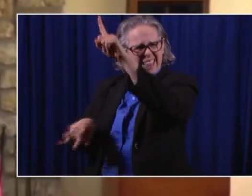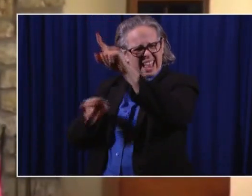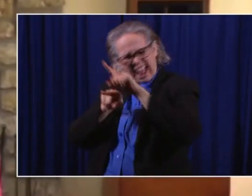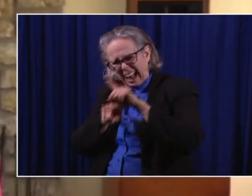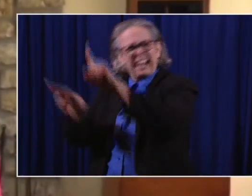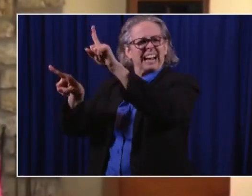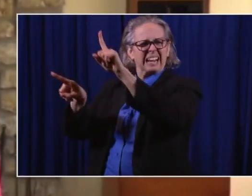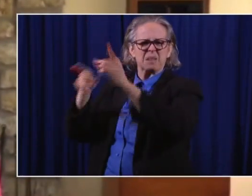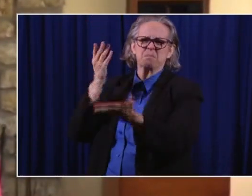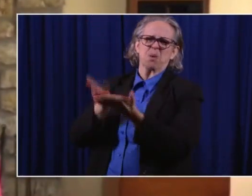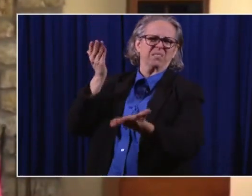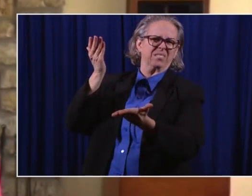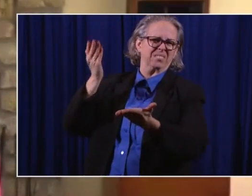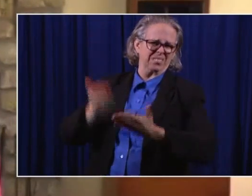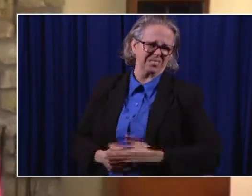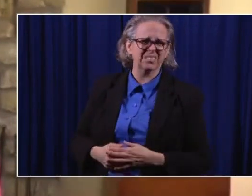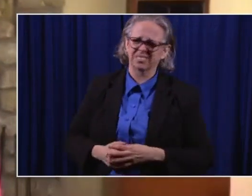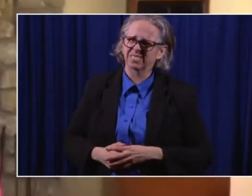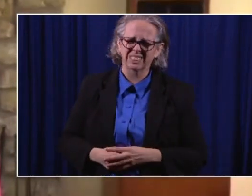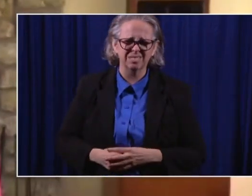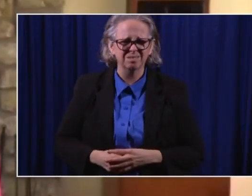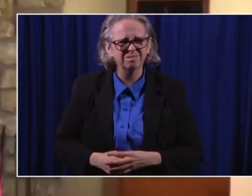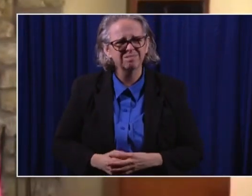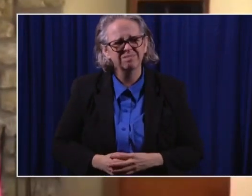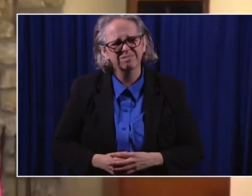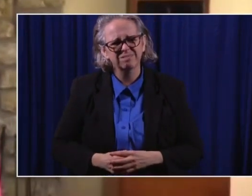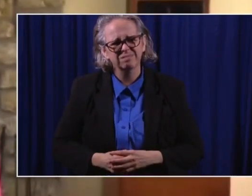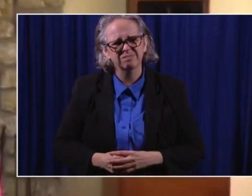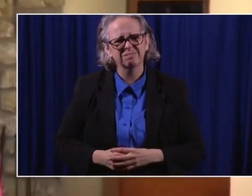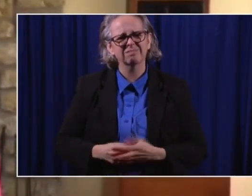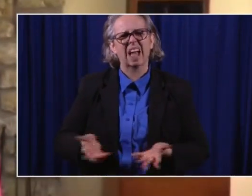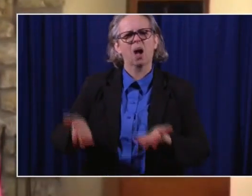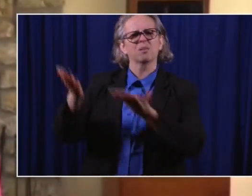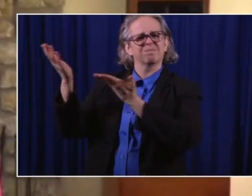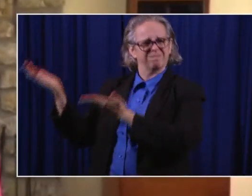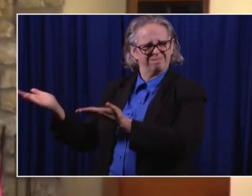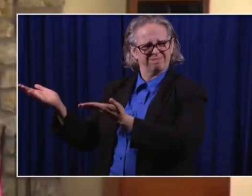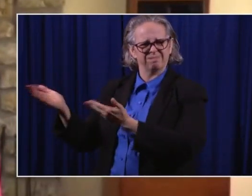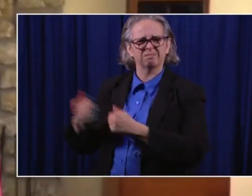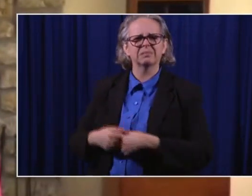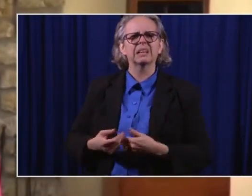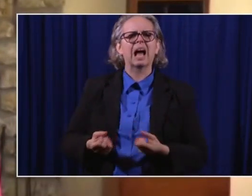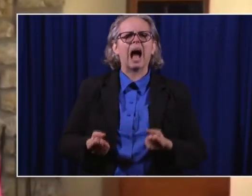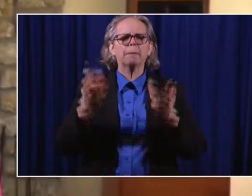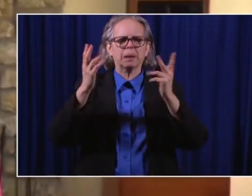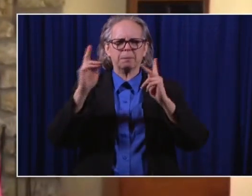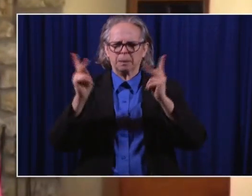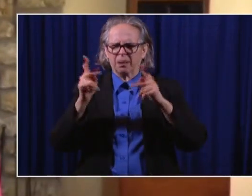IS MORE AND MORE CASES. LET'S LOOK AT THE NEXT SLIDE.